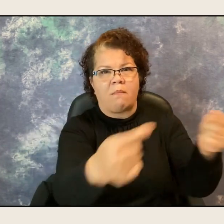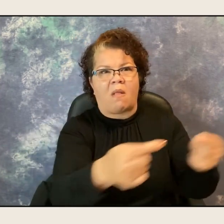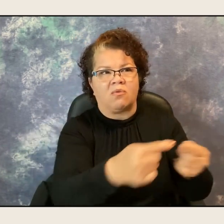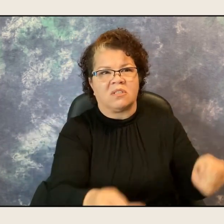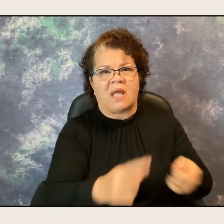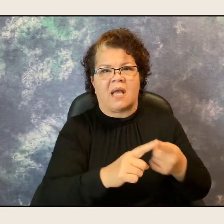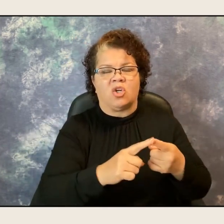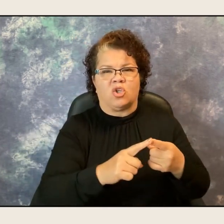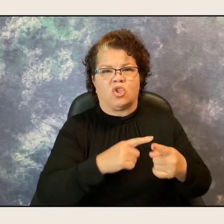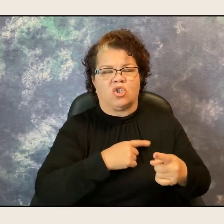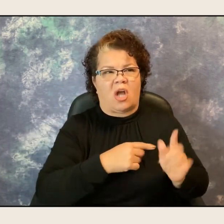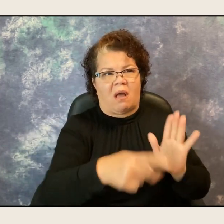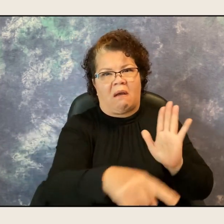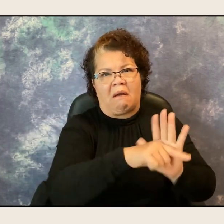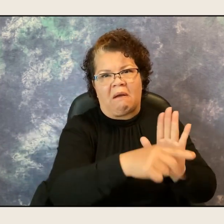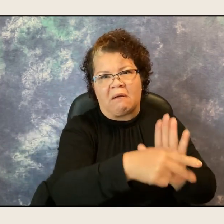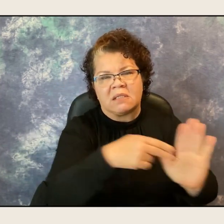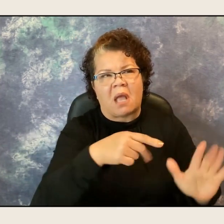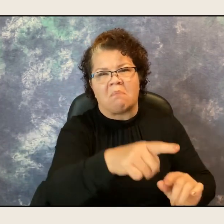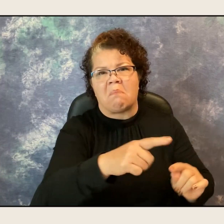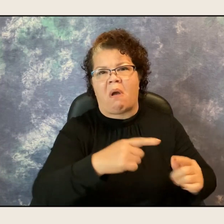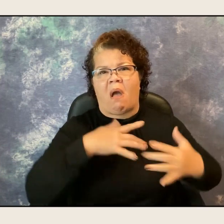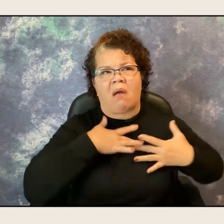allowing us to break climate science,